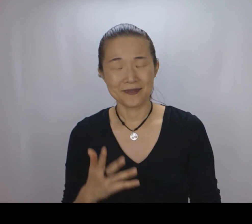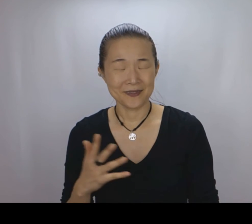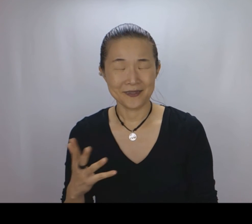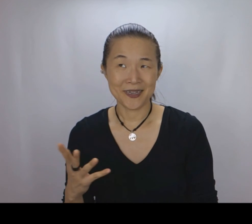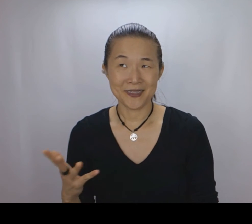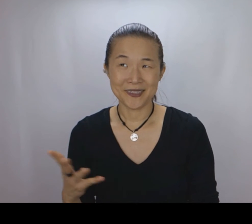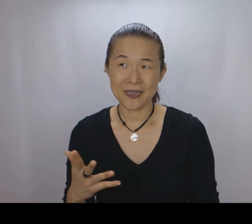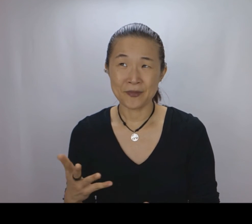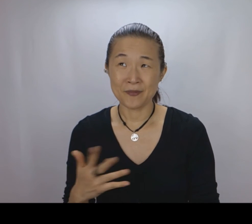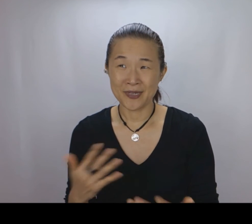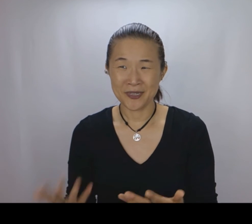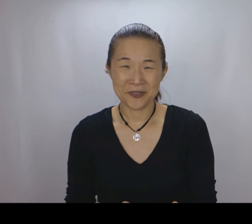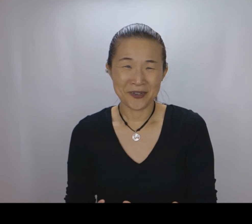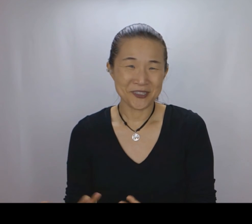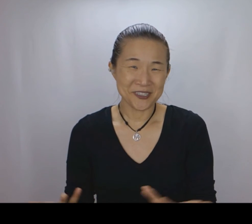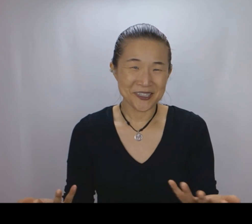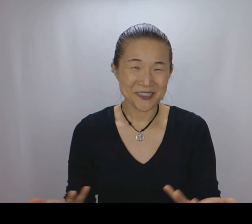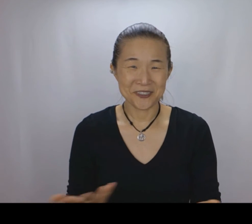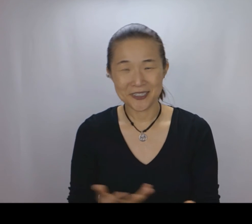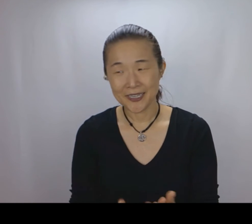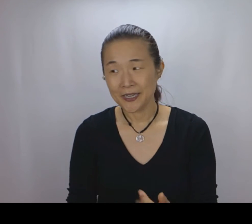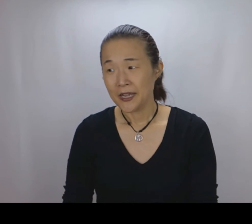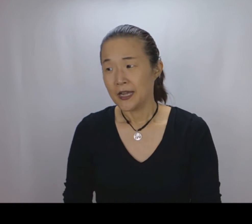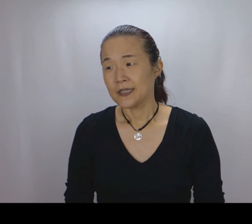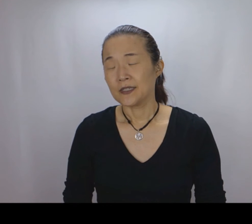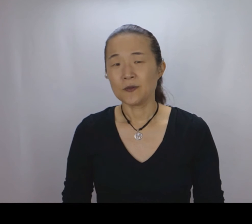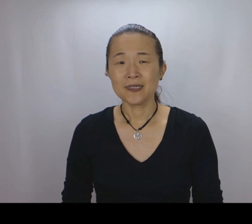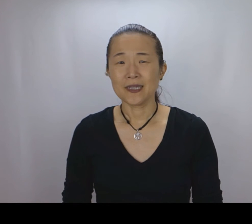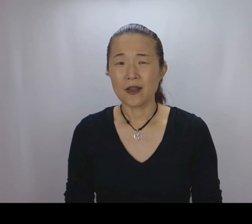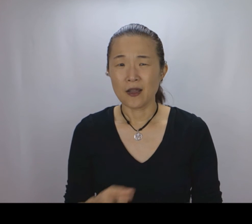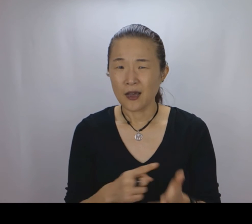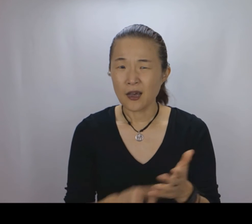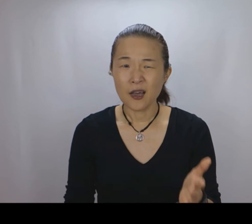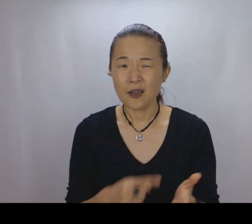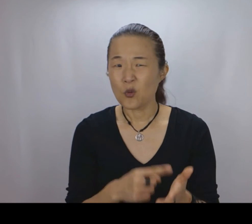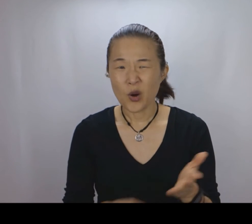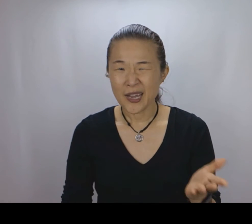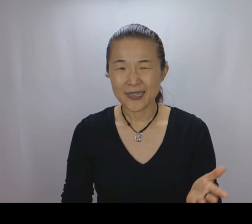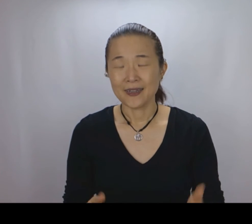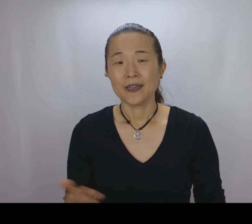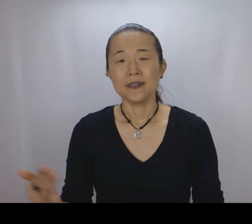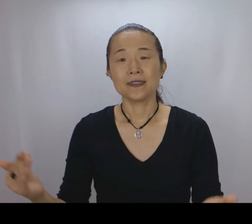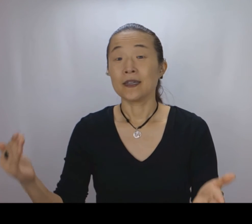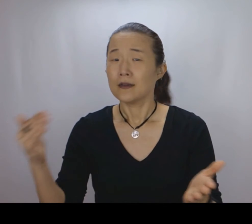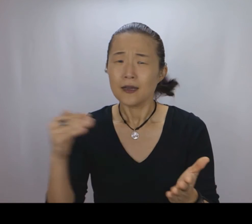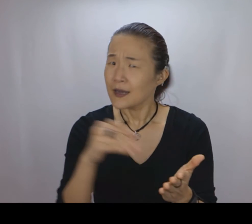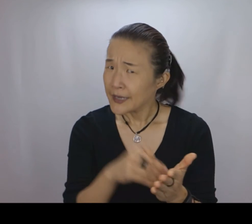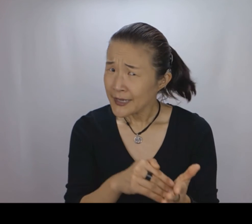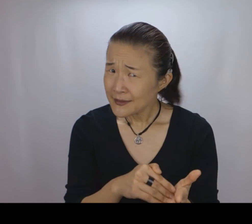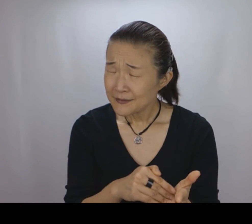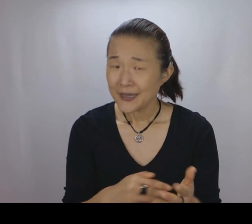Kind of the same in many other languages. I guess you could say. So, you wouldn't say, "huh? what?" You would say "again?"